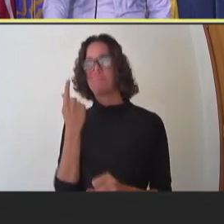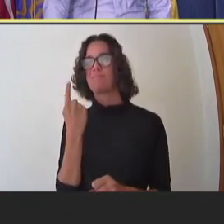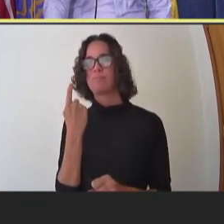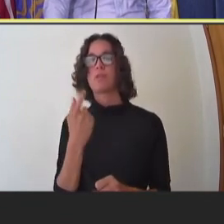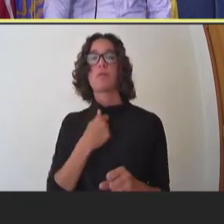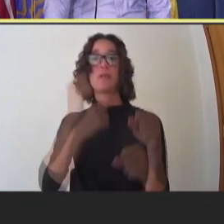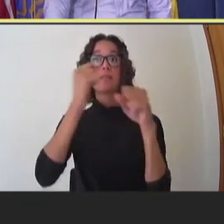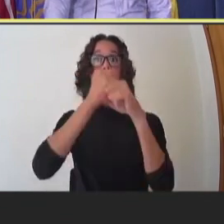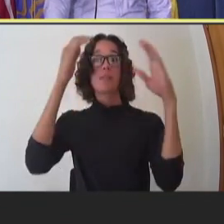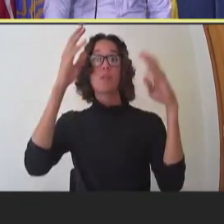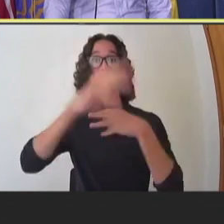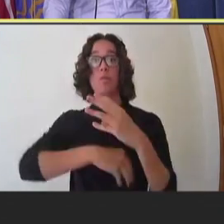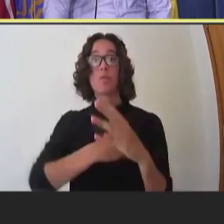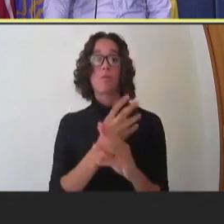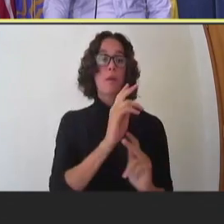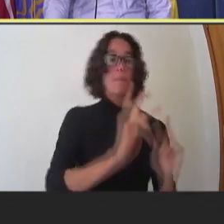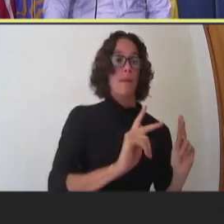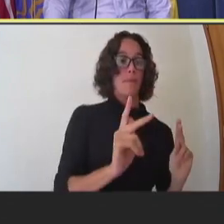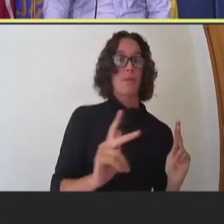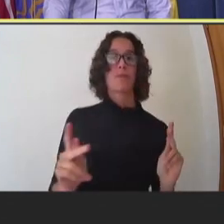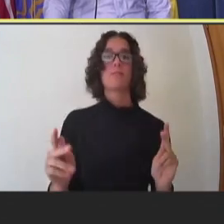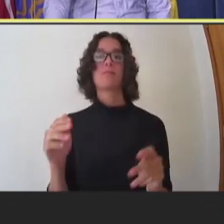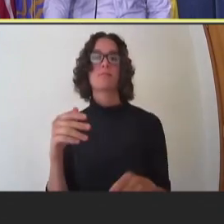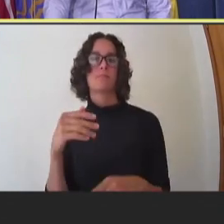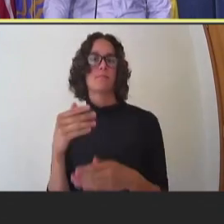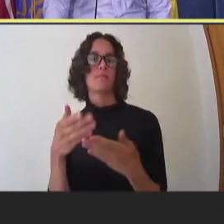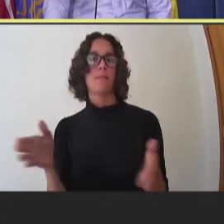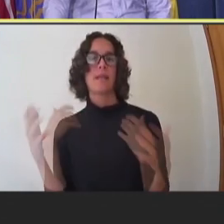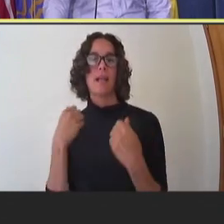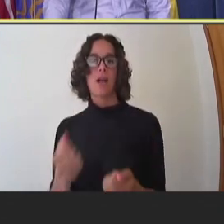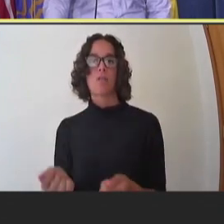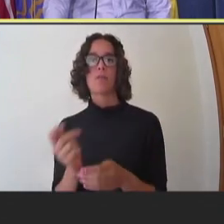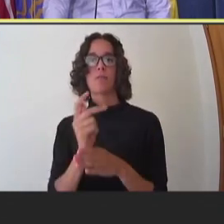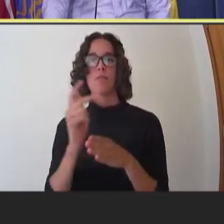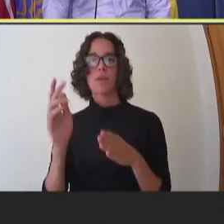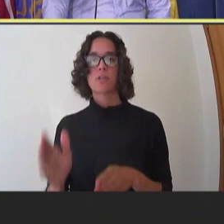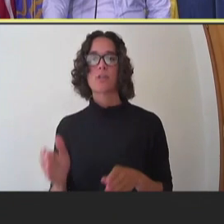decision-makers are empowered to save lives and protect their communities from health threats by